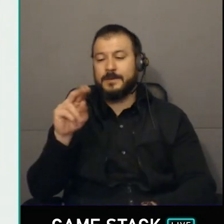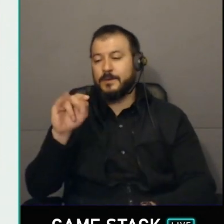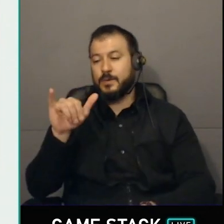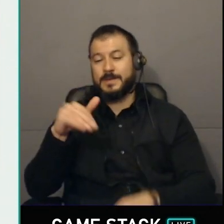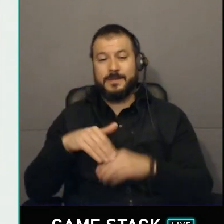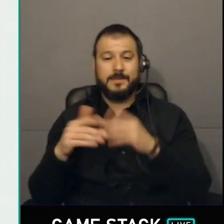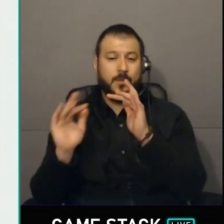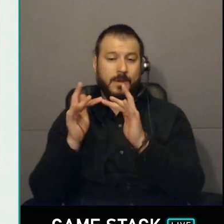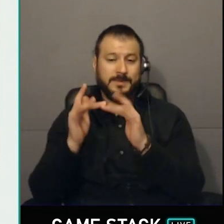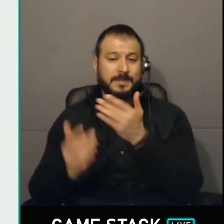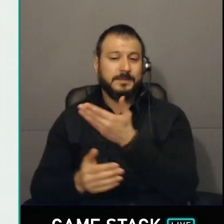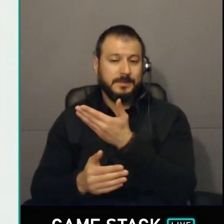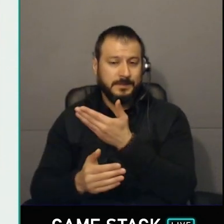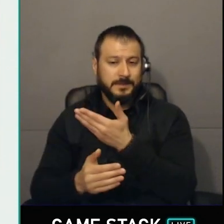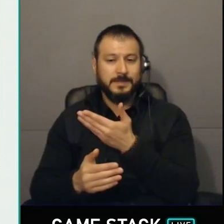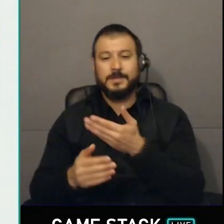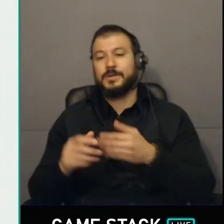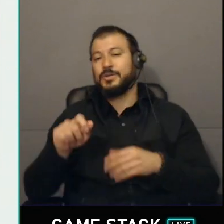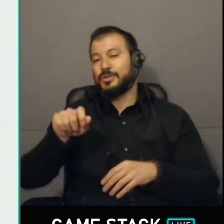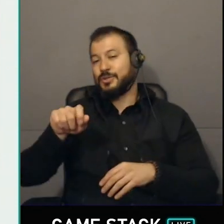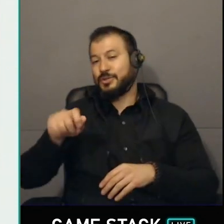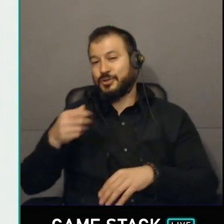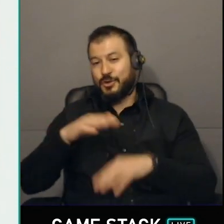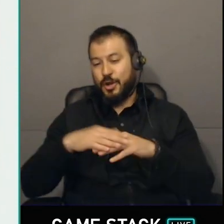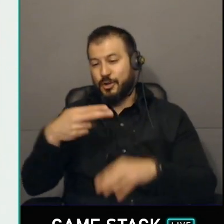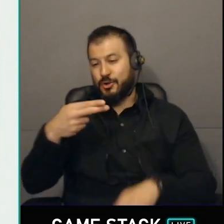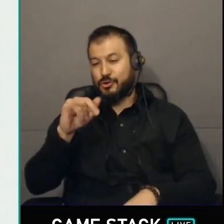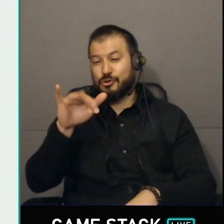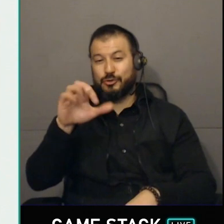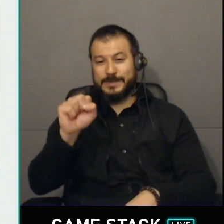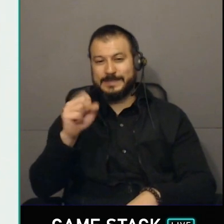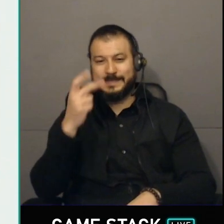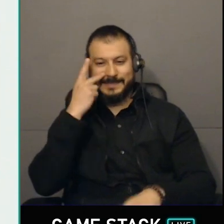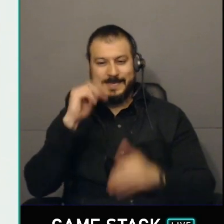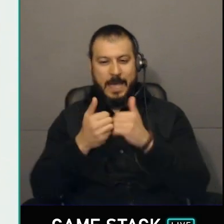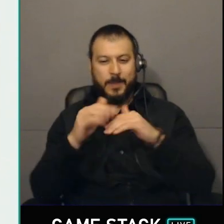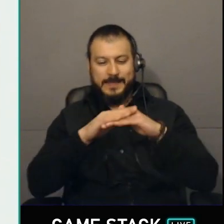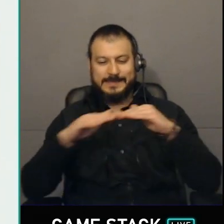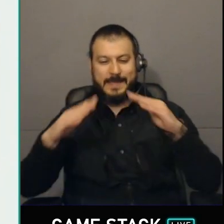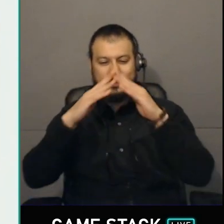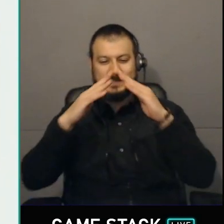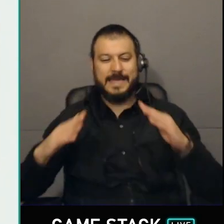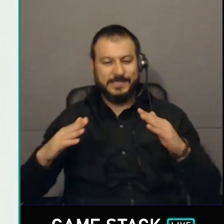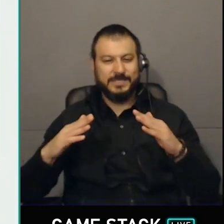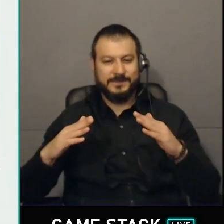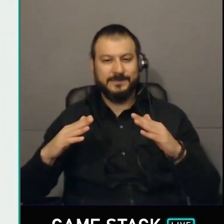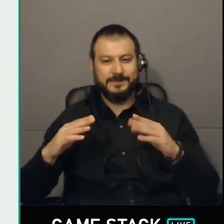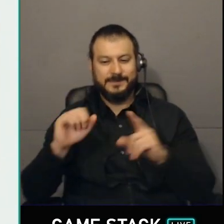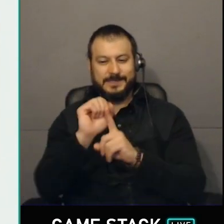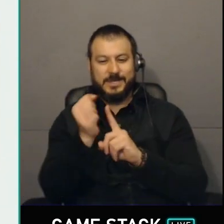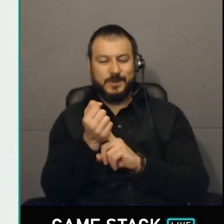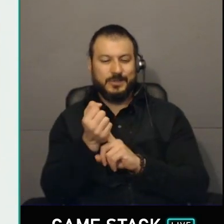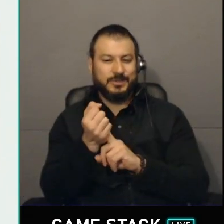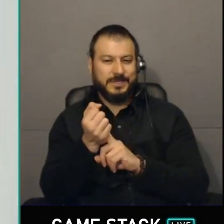turn on the heuristic just to see what the stable stacking scenarios are going to be available to you.